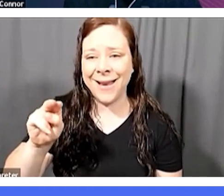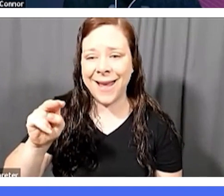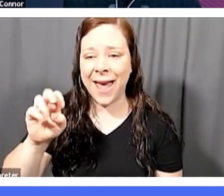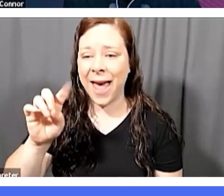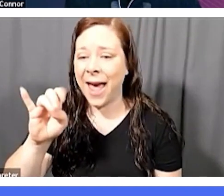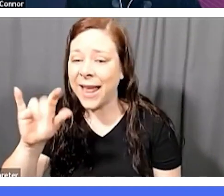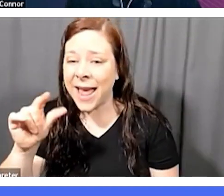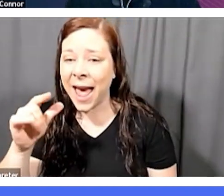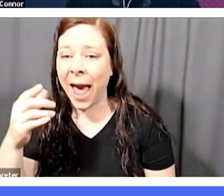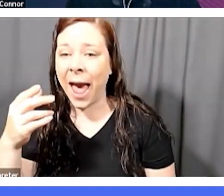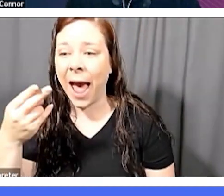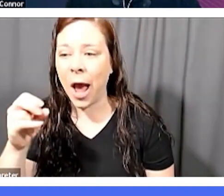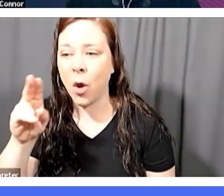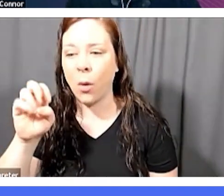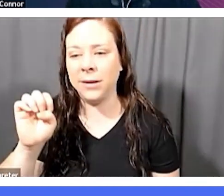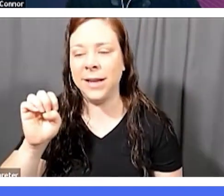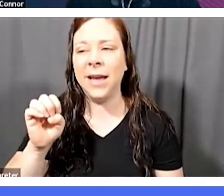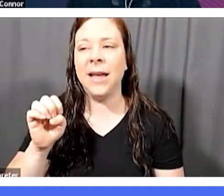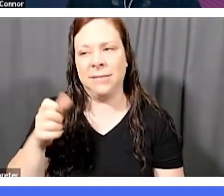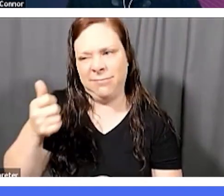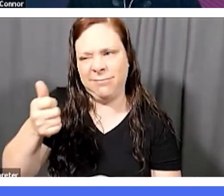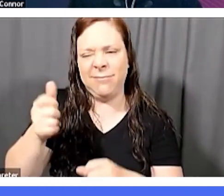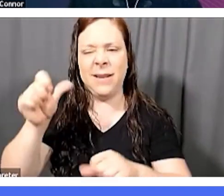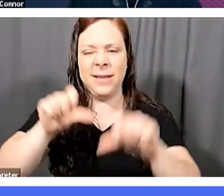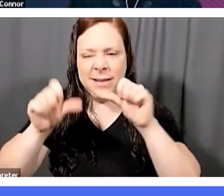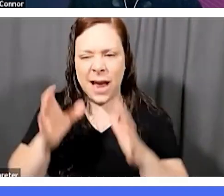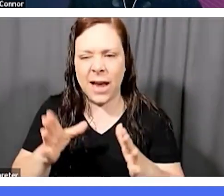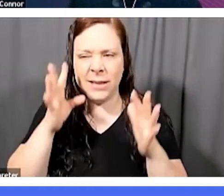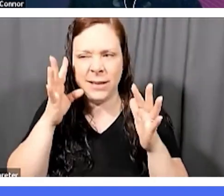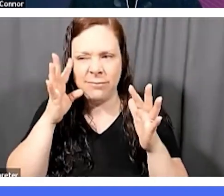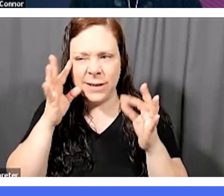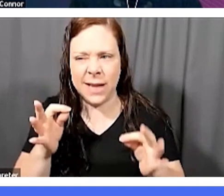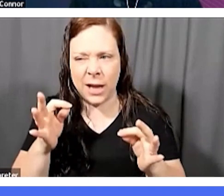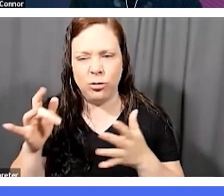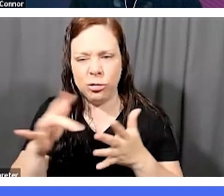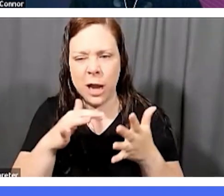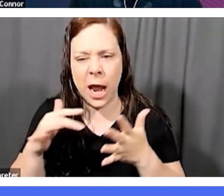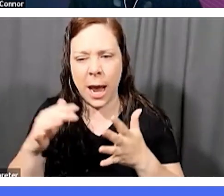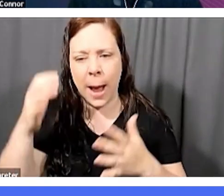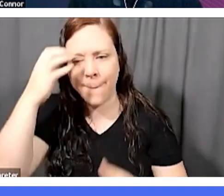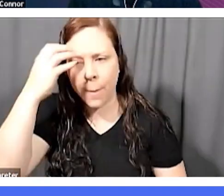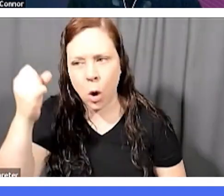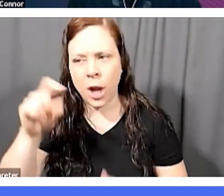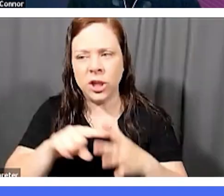and he decided as a scientist to study memory. And so he started to think about what are some ways